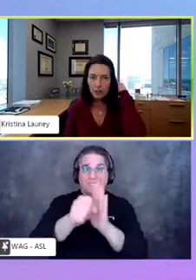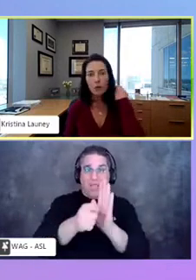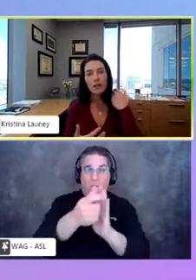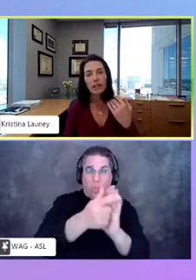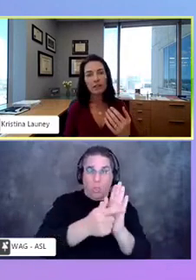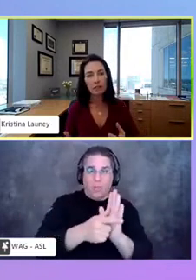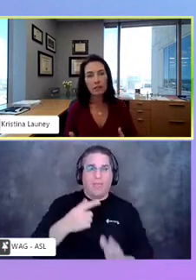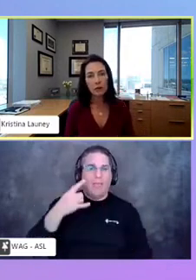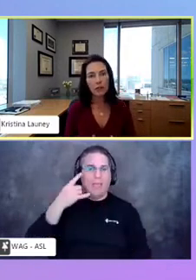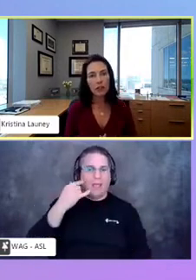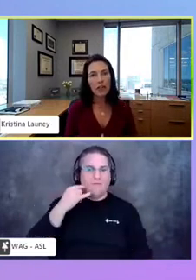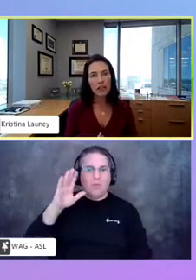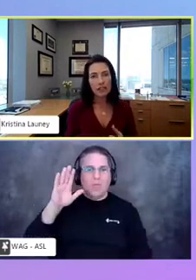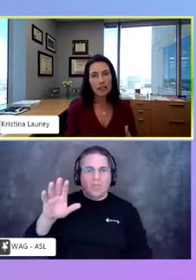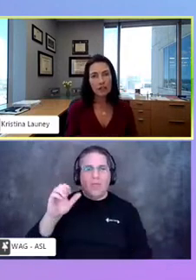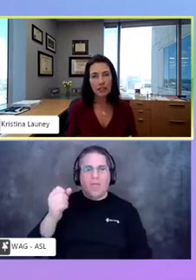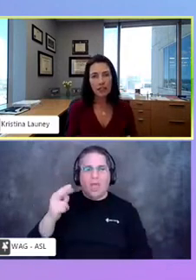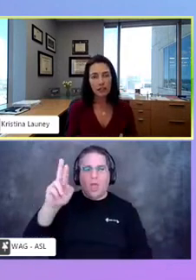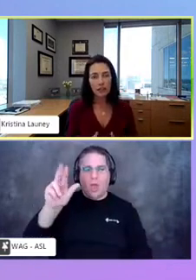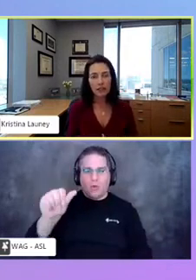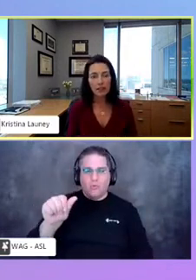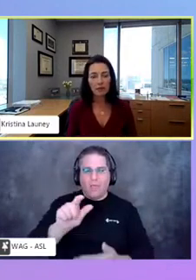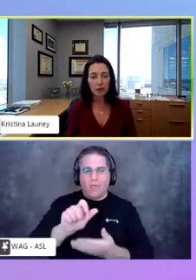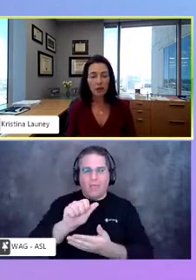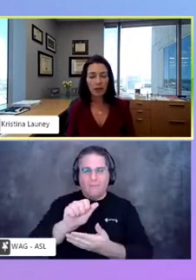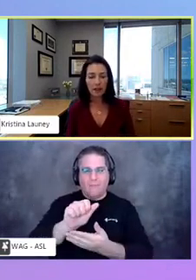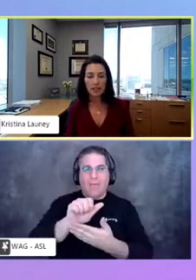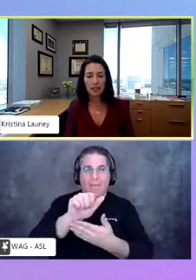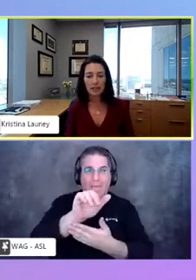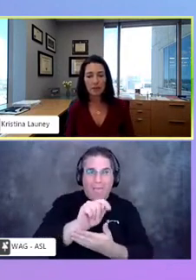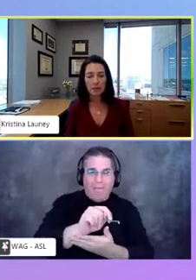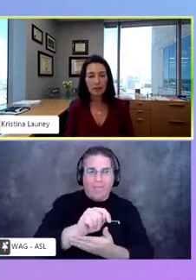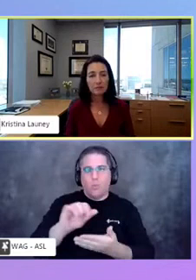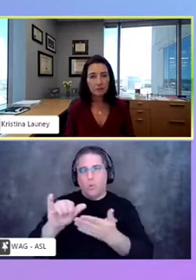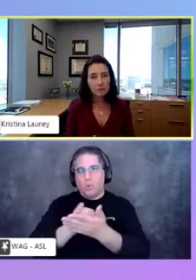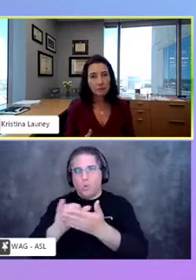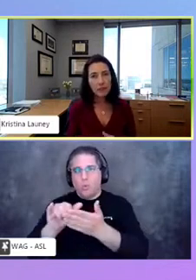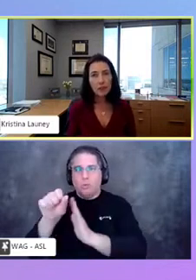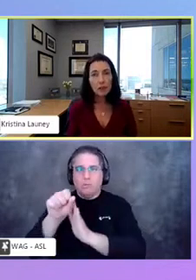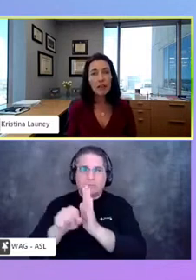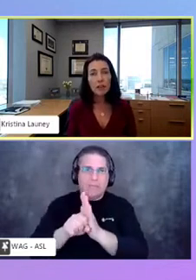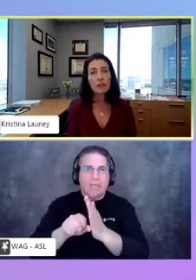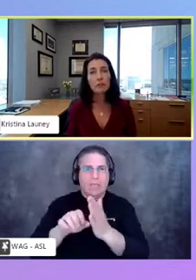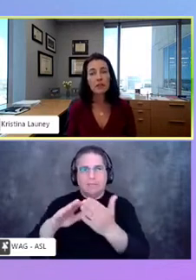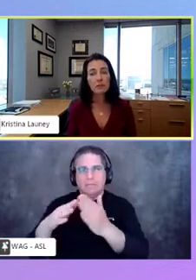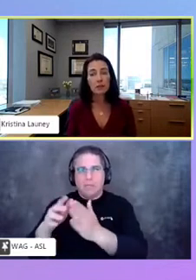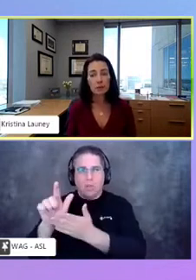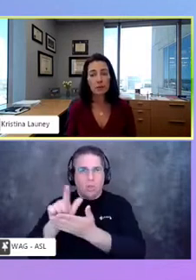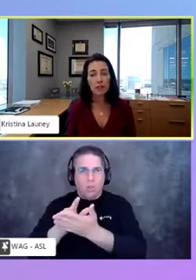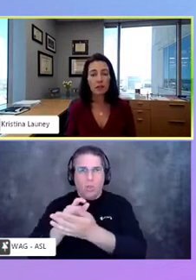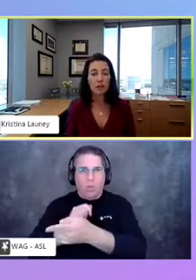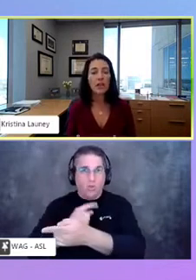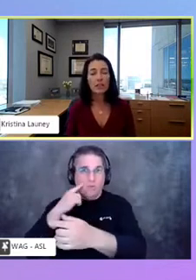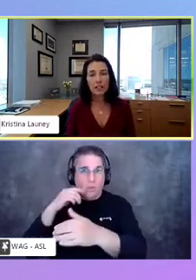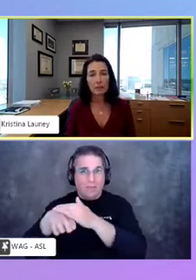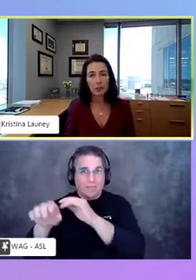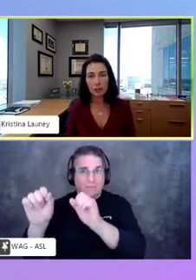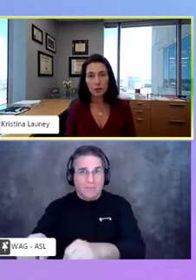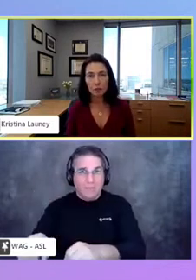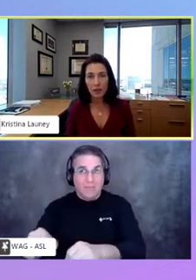a claim. For a violation of a state law like California's ADA act or any of the new